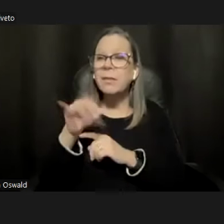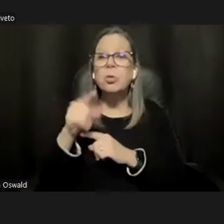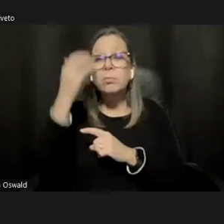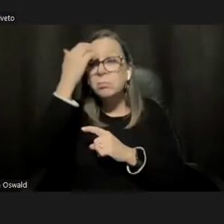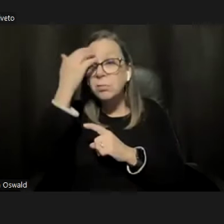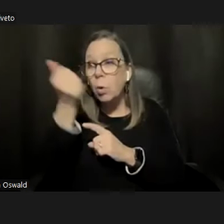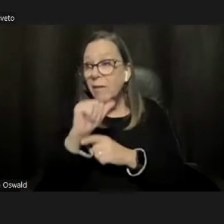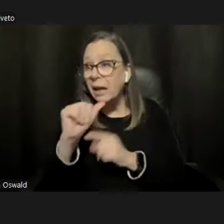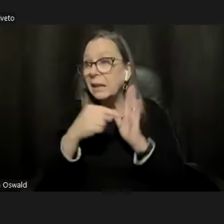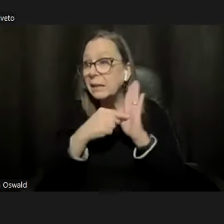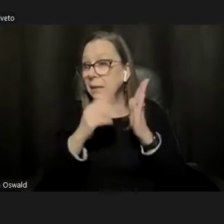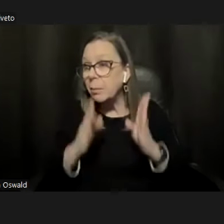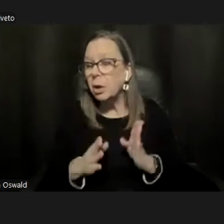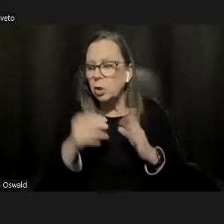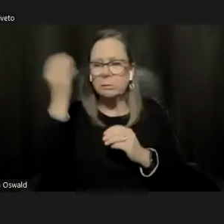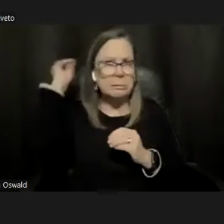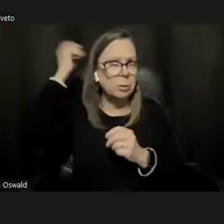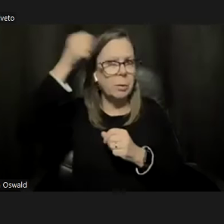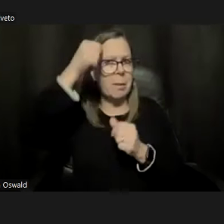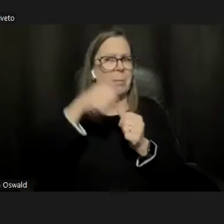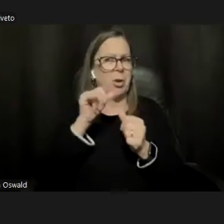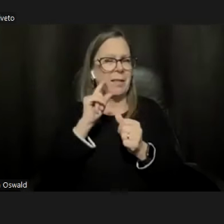that is what we are trying to aim our focus toward.